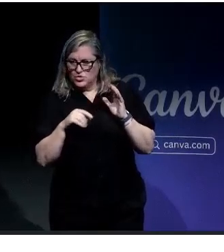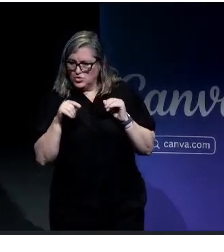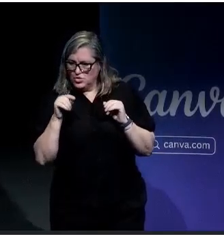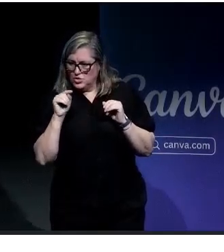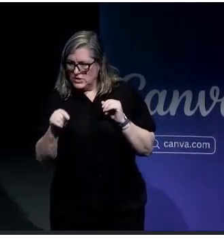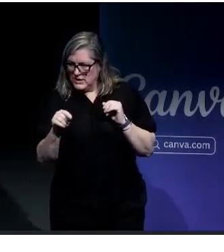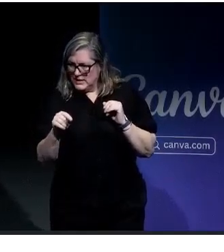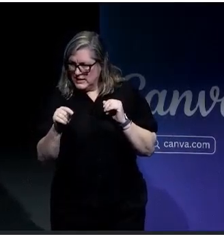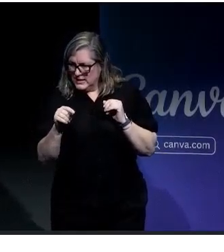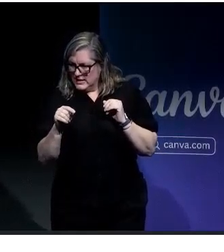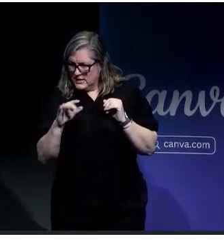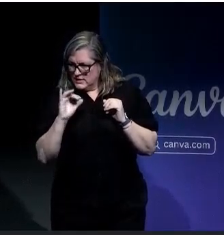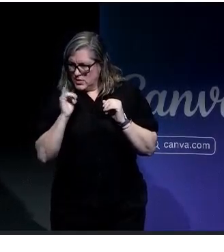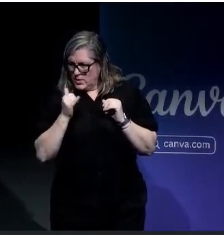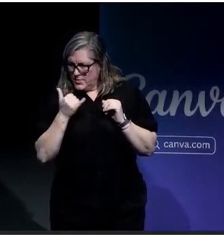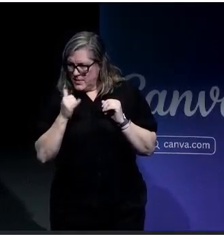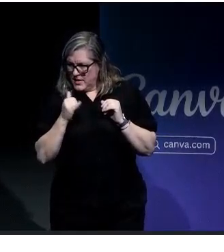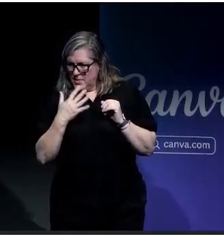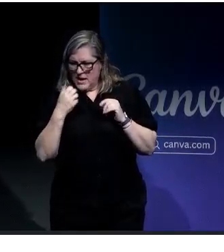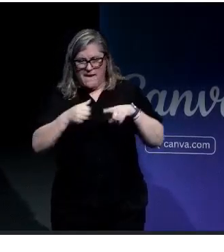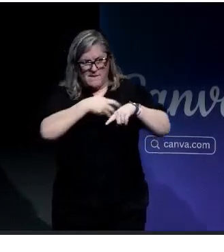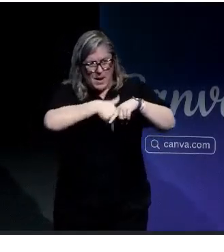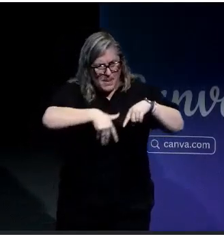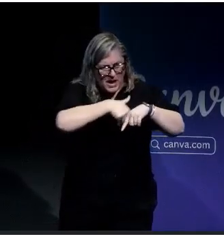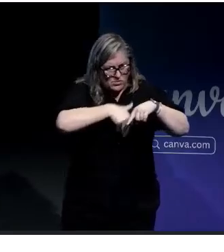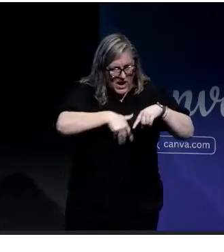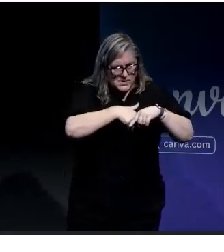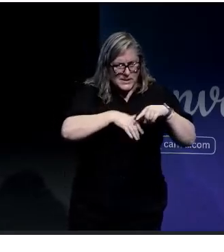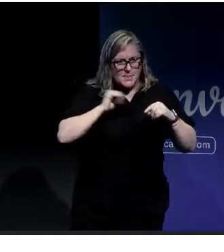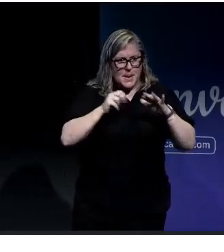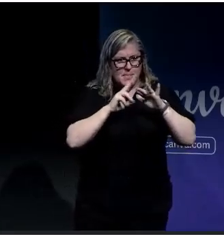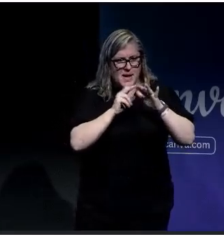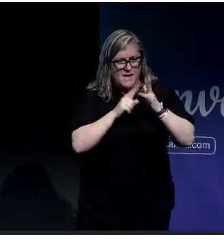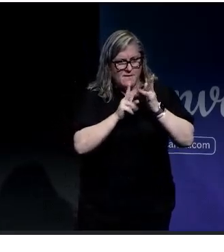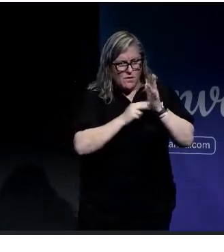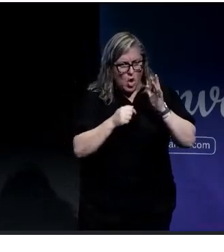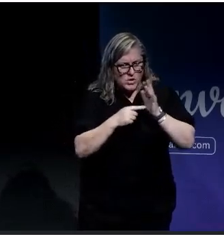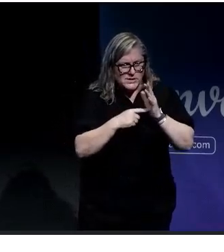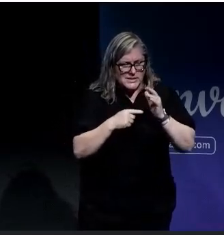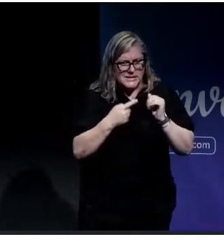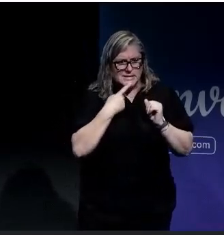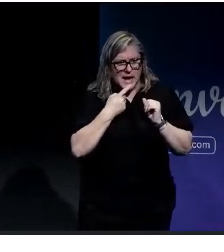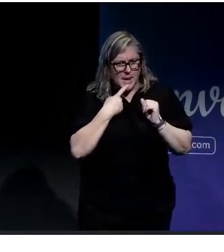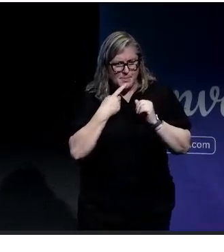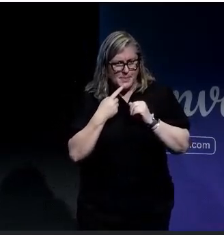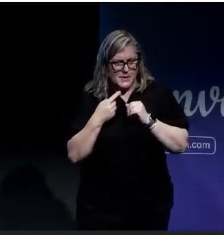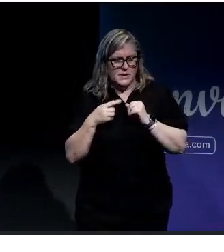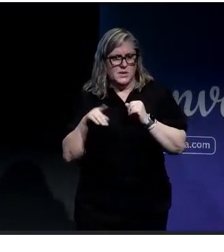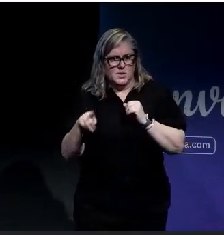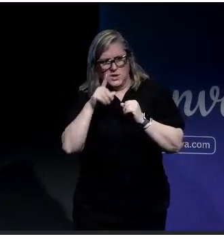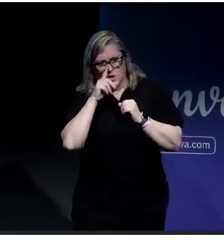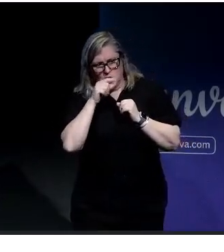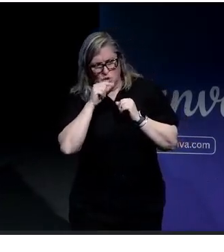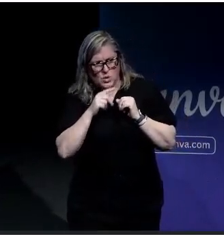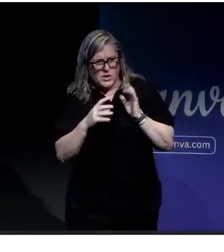So that might be a background image, it might be a font icon that could be getting brought in, could be an image sprite if anyone here has, uh,